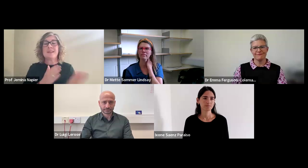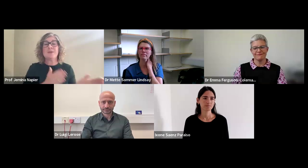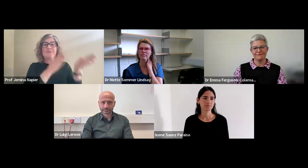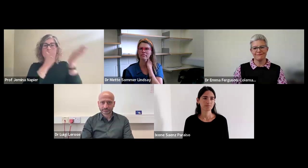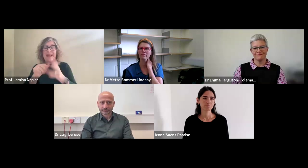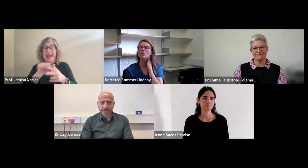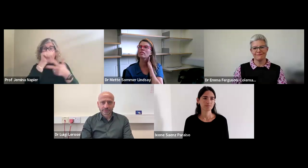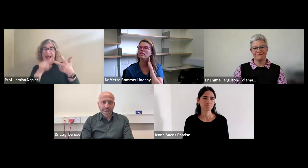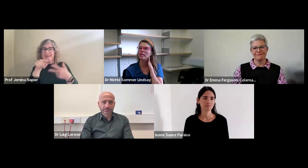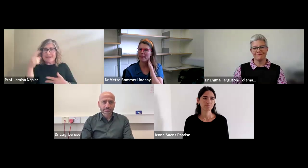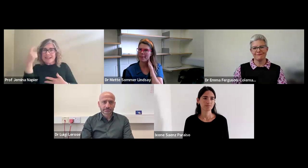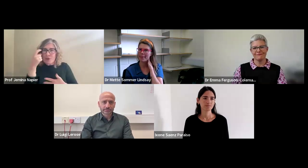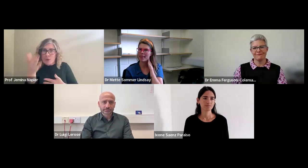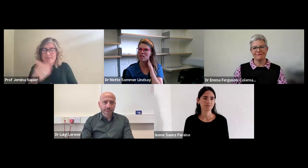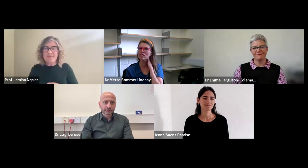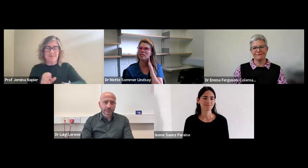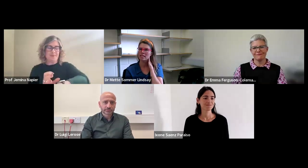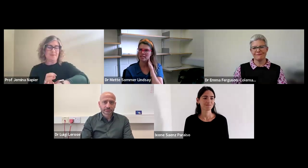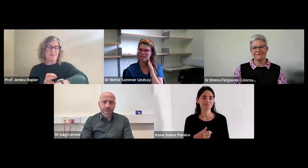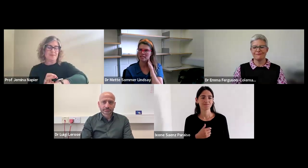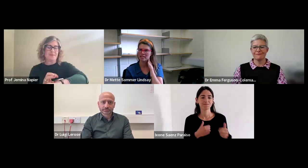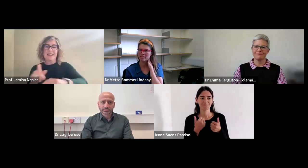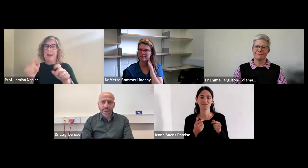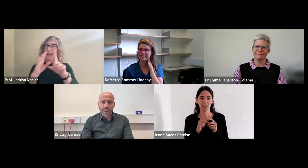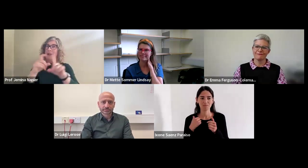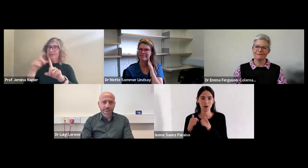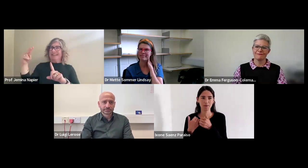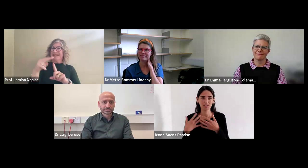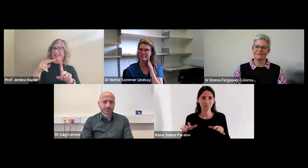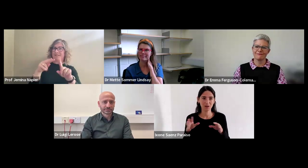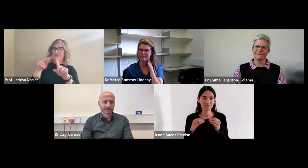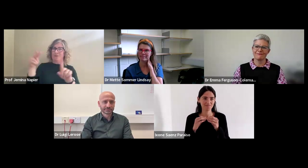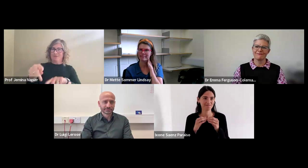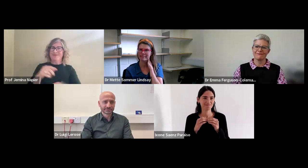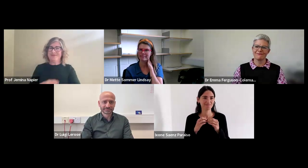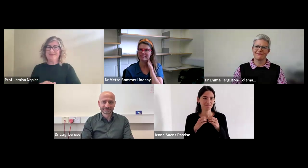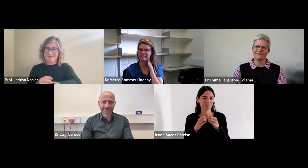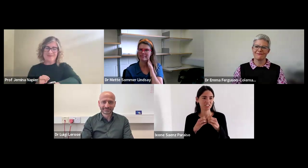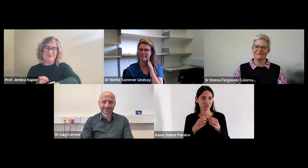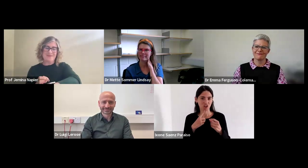whole other challenge. Anyway I'd like to move on to Ixone next. And hopefully